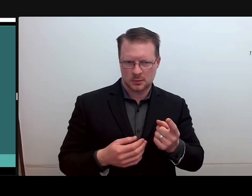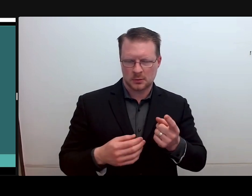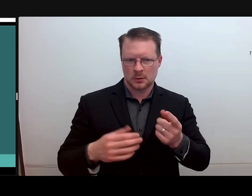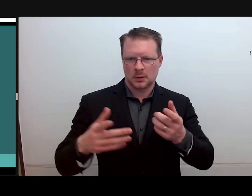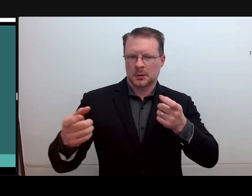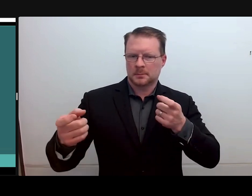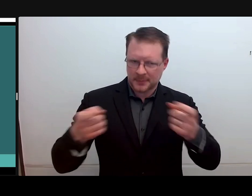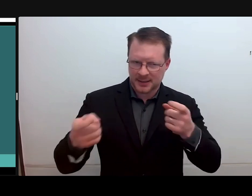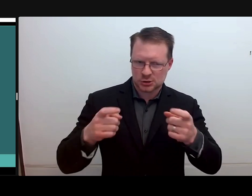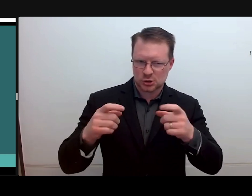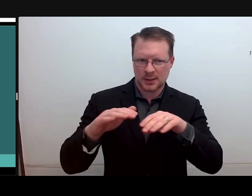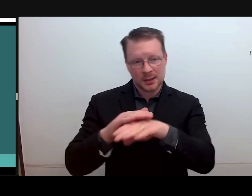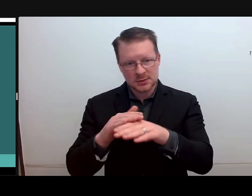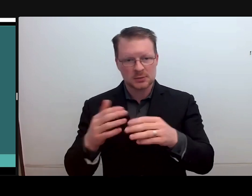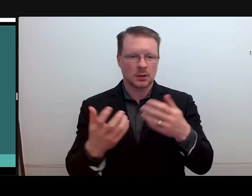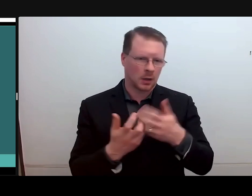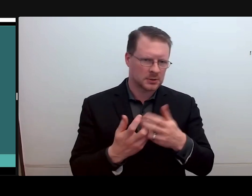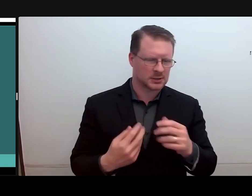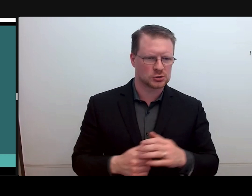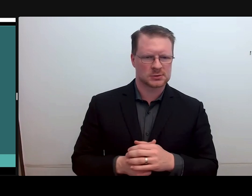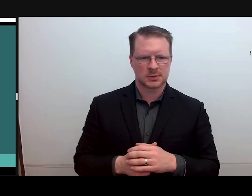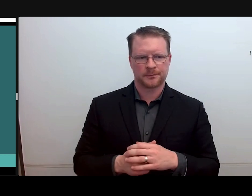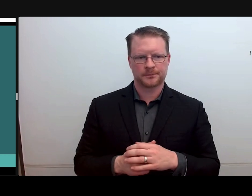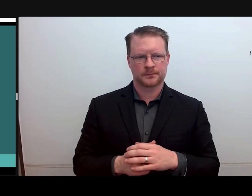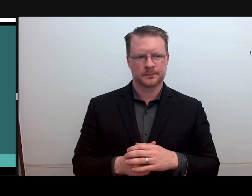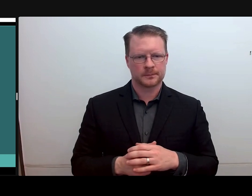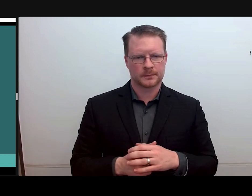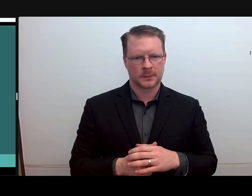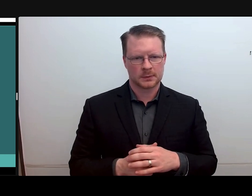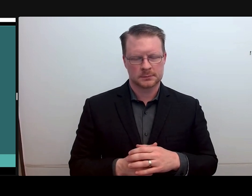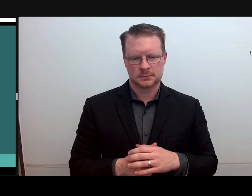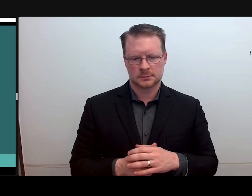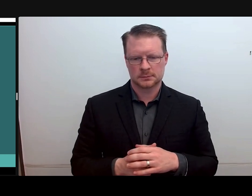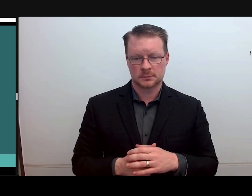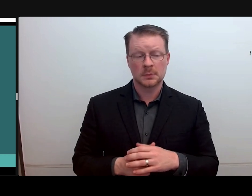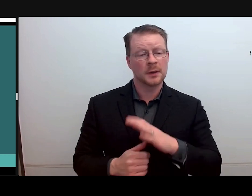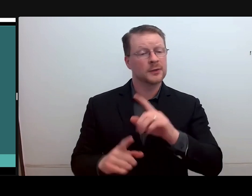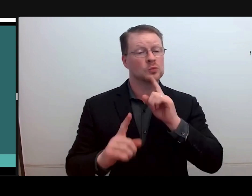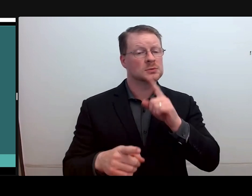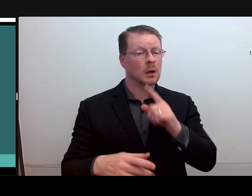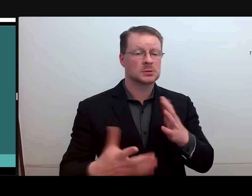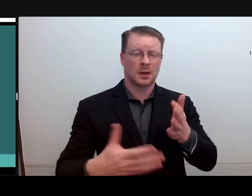on average, each week managing or arranging their accommodations and services.